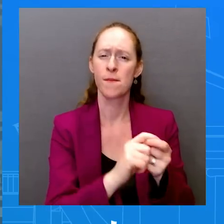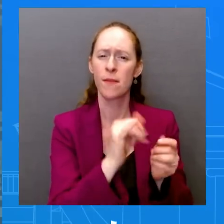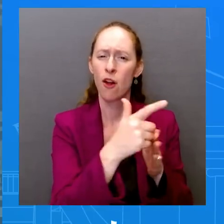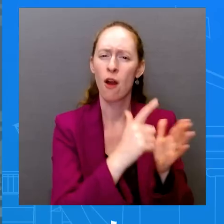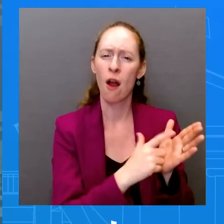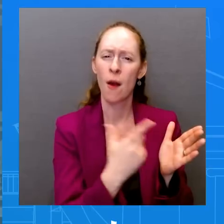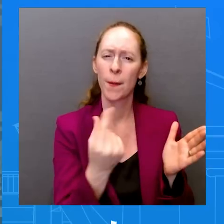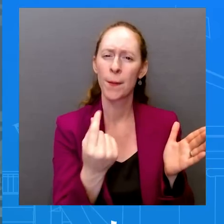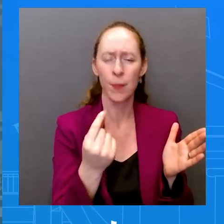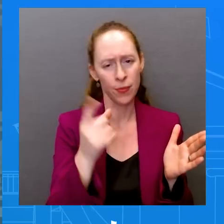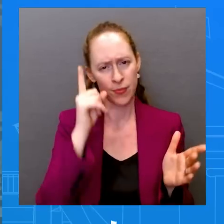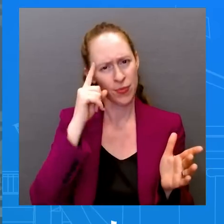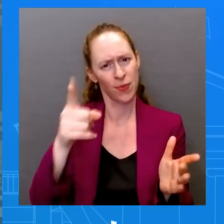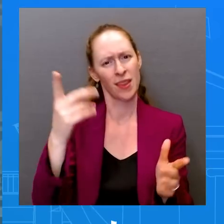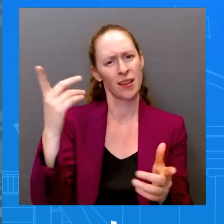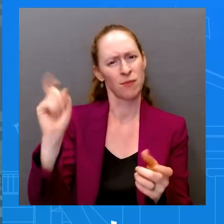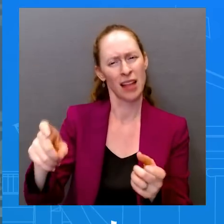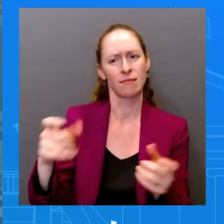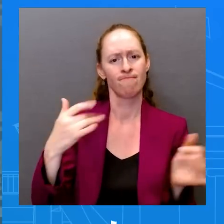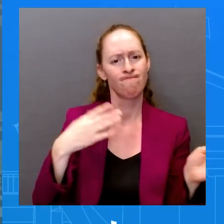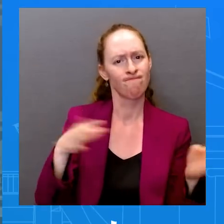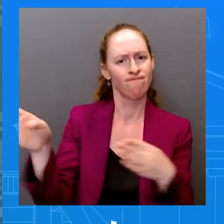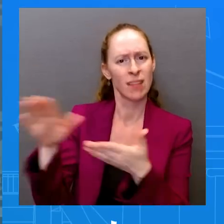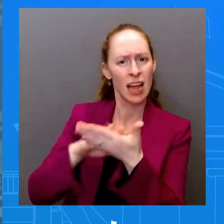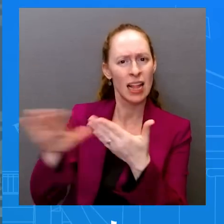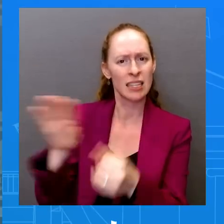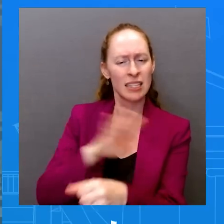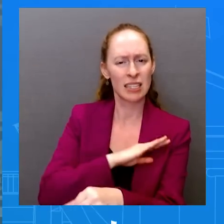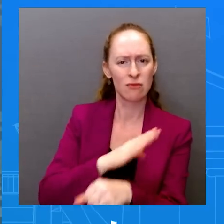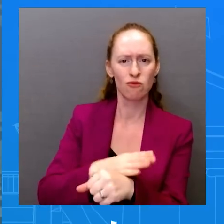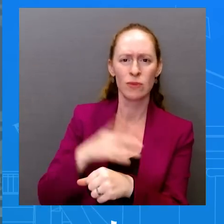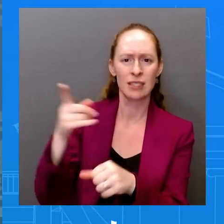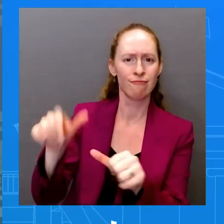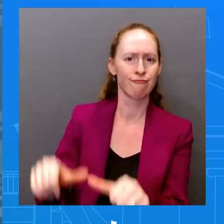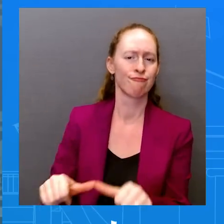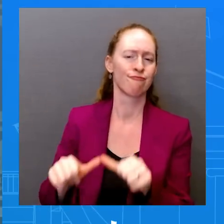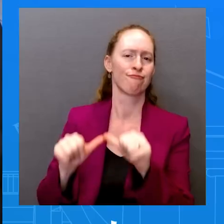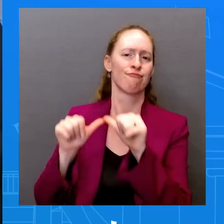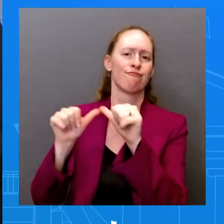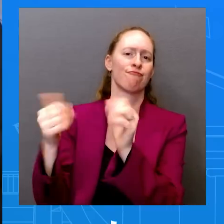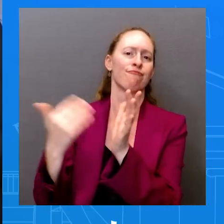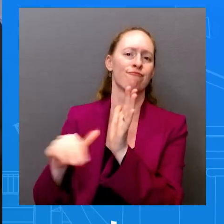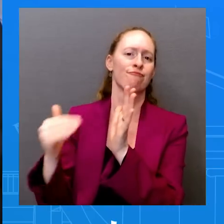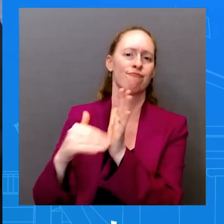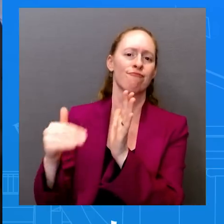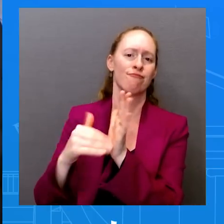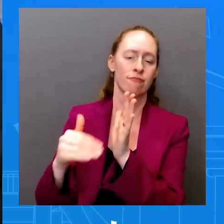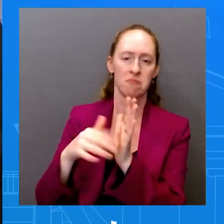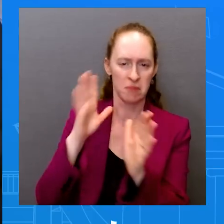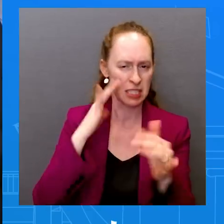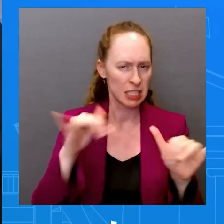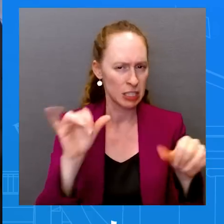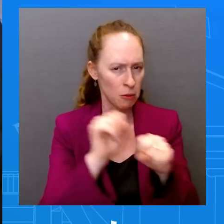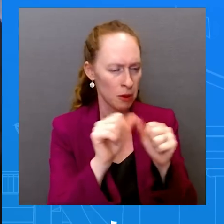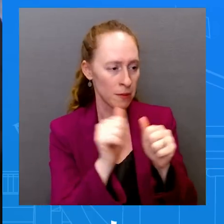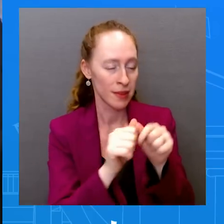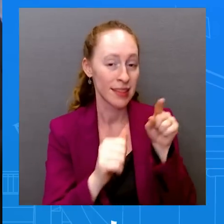And -- and so, we're going to continue to work with Senator Schumer on this. The Press: With the permitting reform, the White House believes it could have an effect